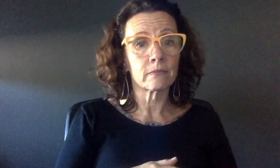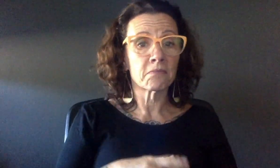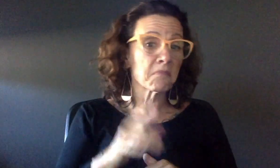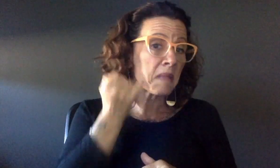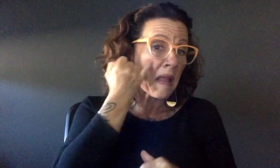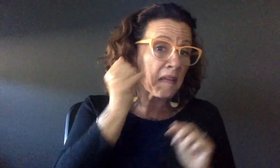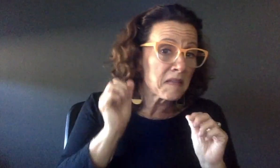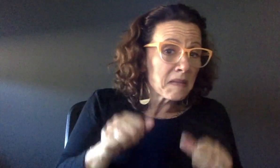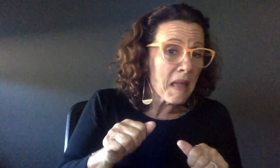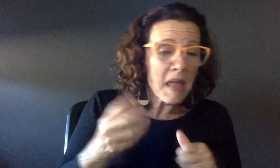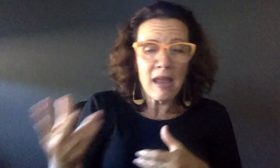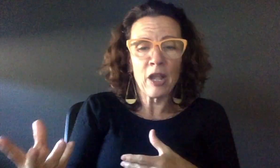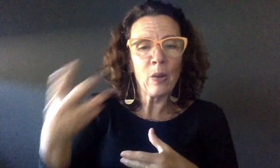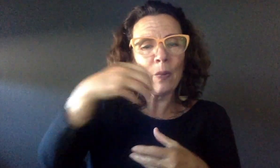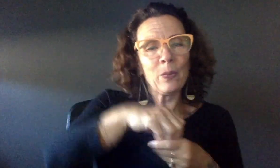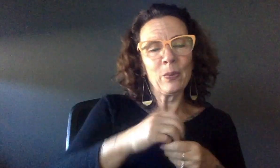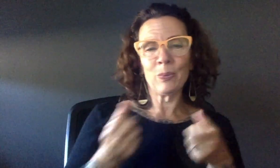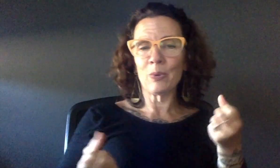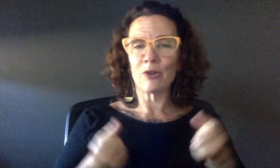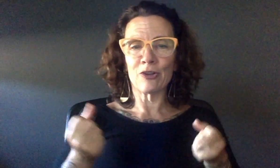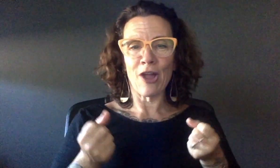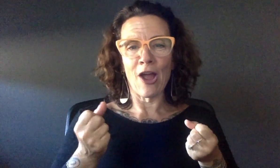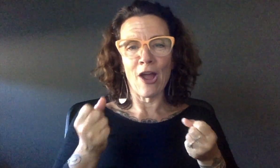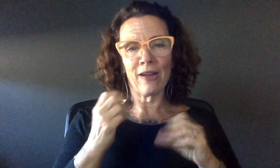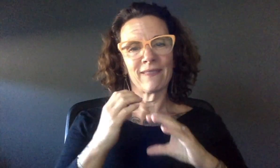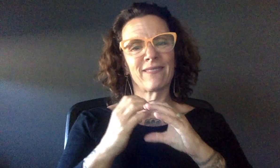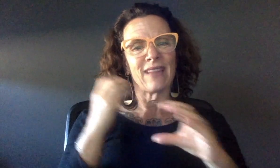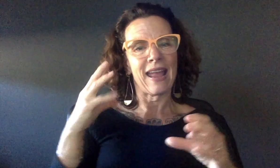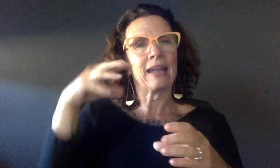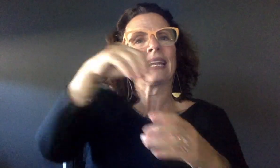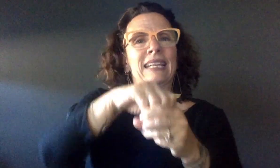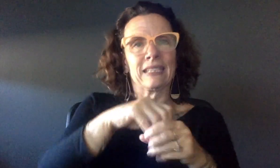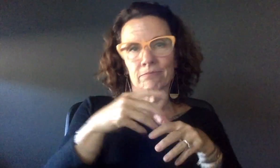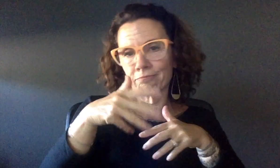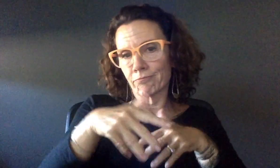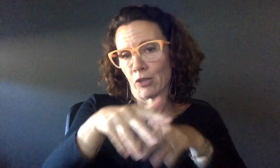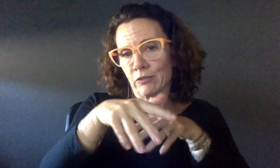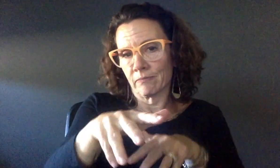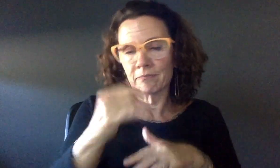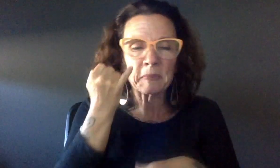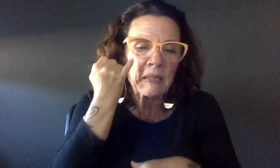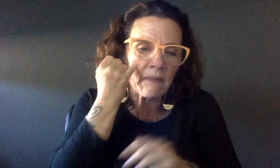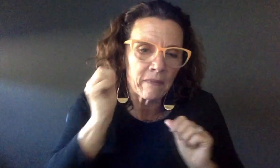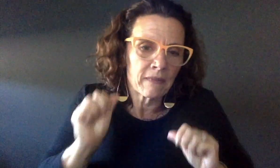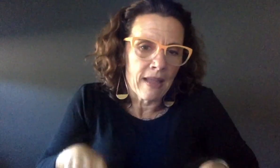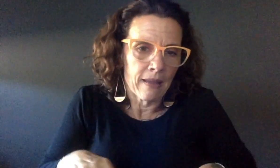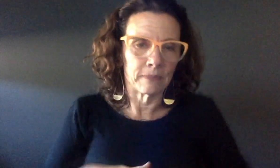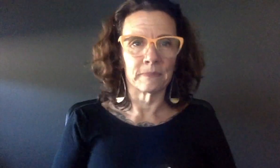Include these vehicles as part of the march, if possible.